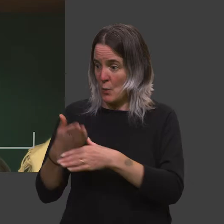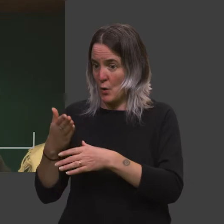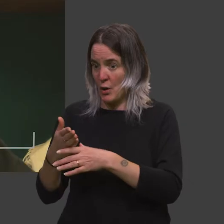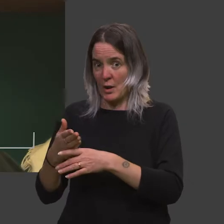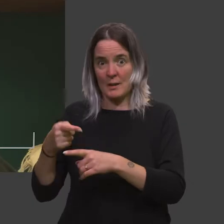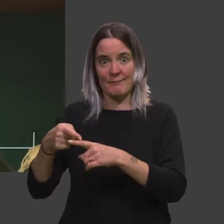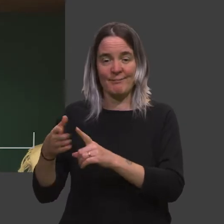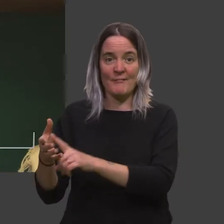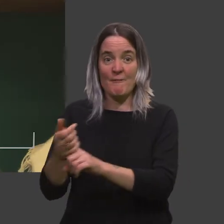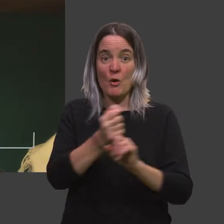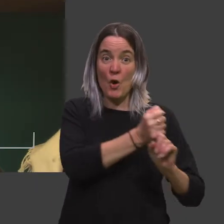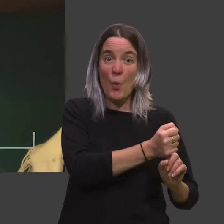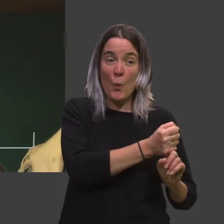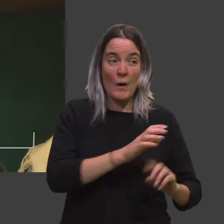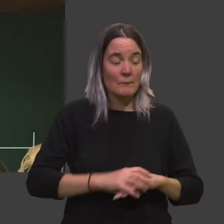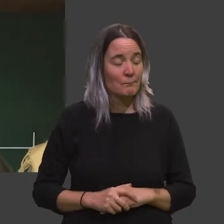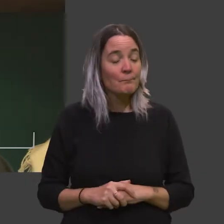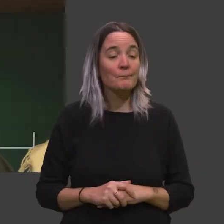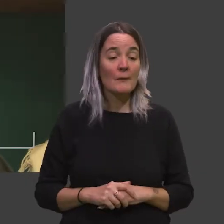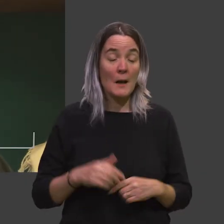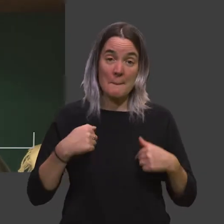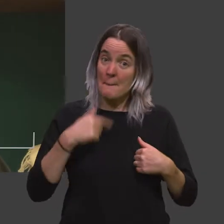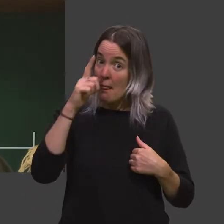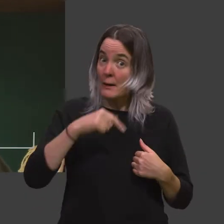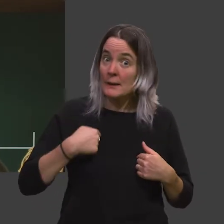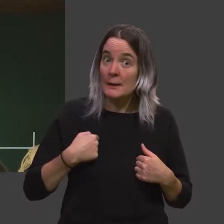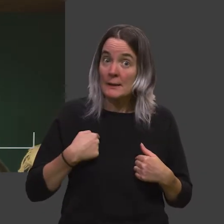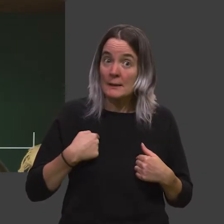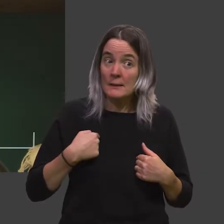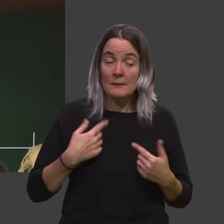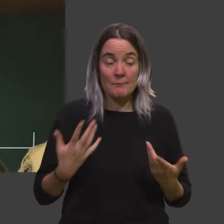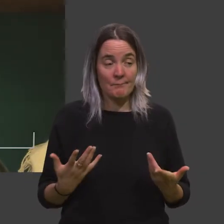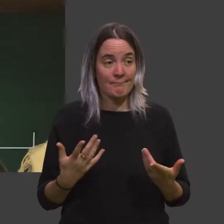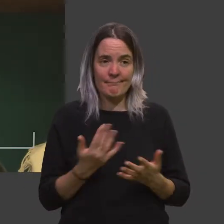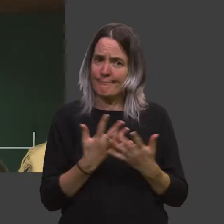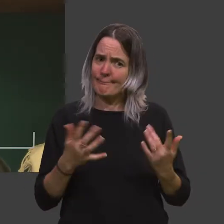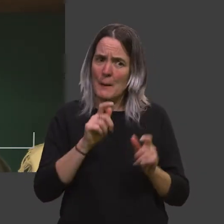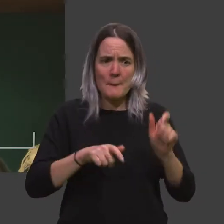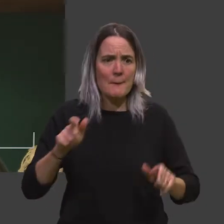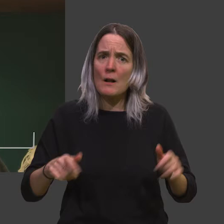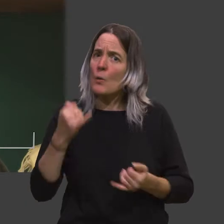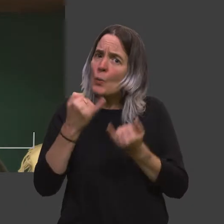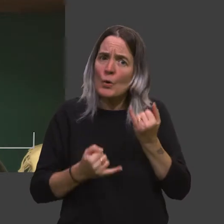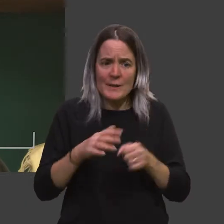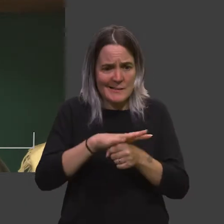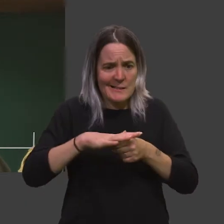But I'm still very lucky. Umm, a lot of people are in a far worse situation.